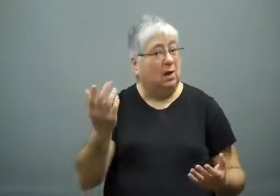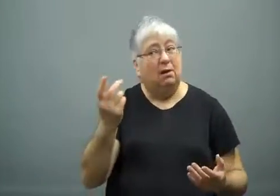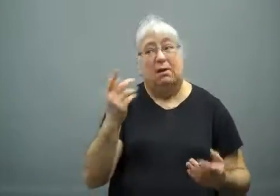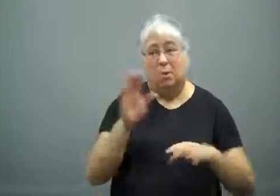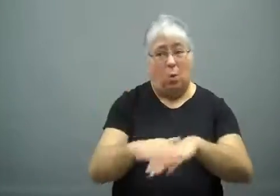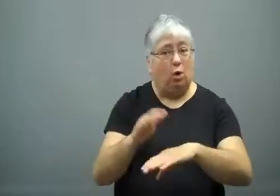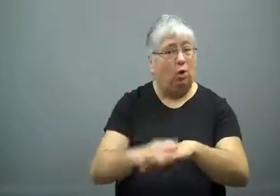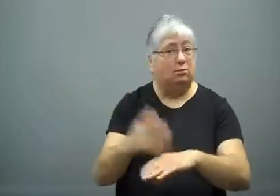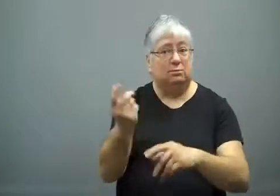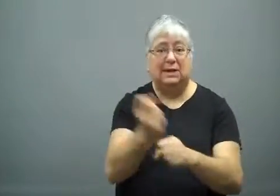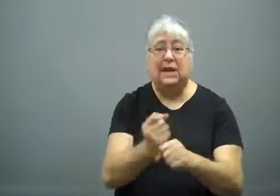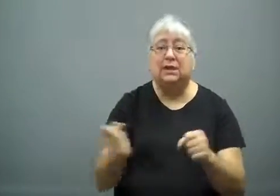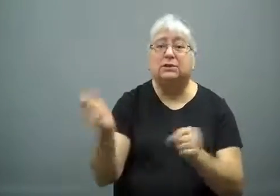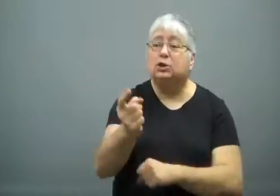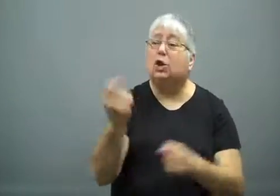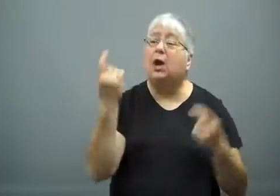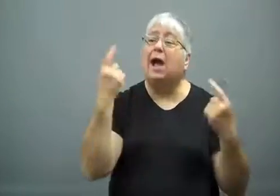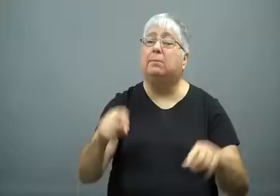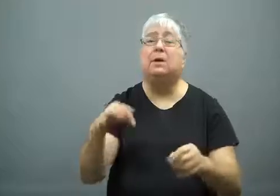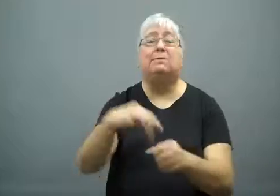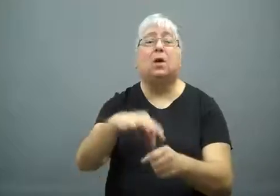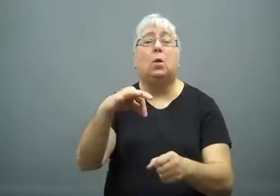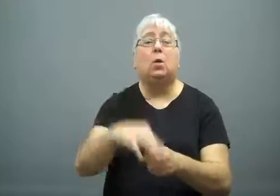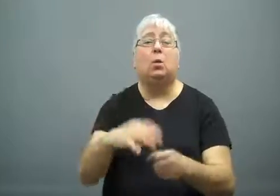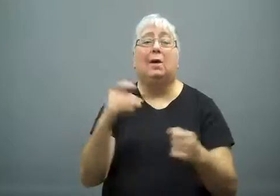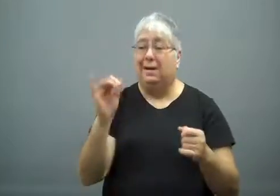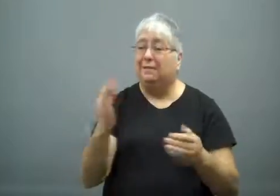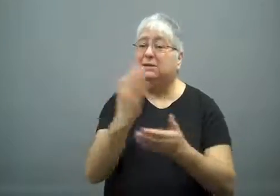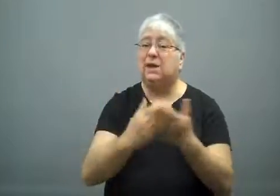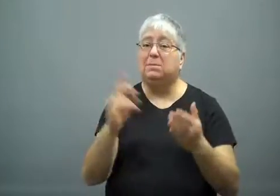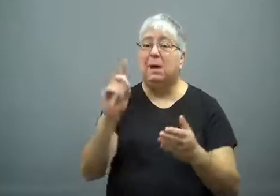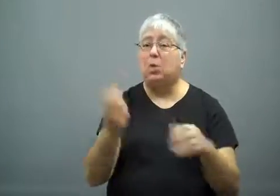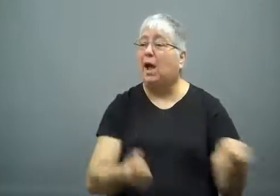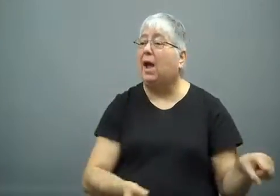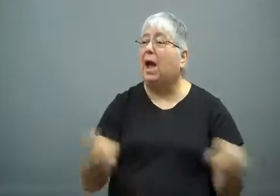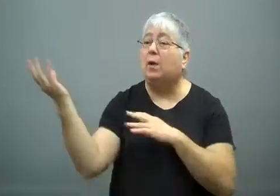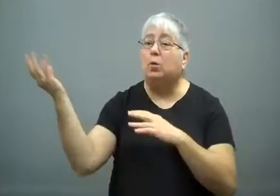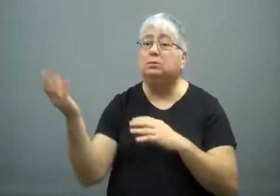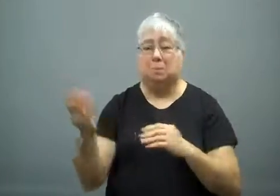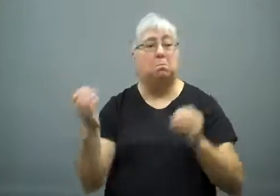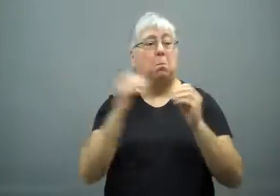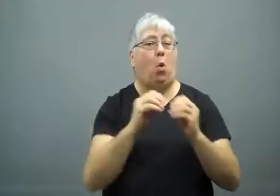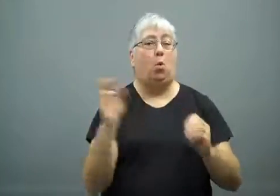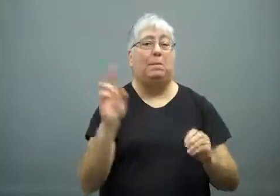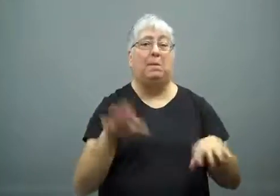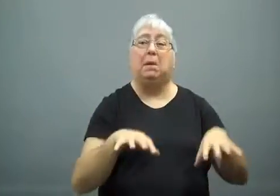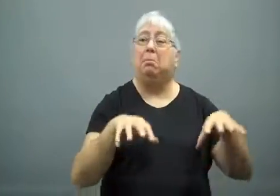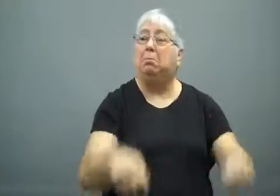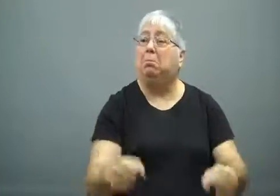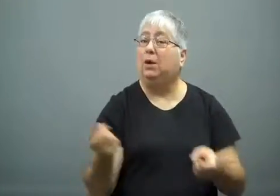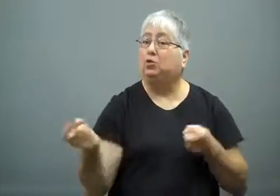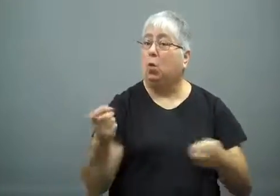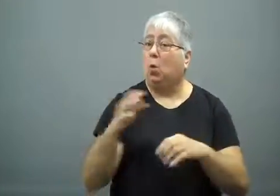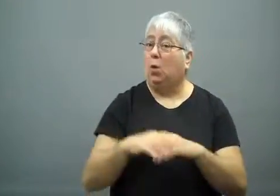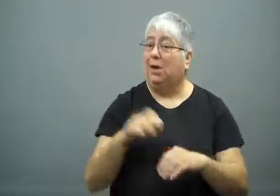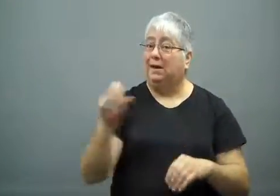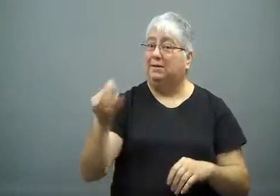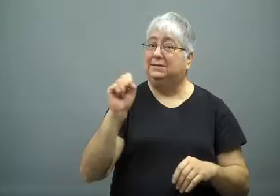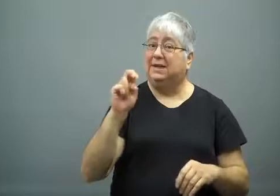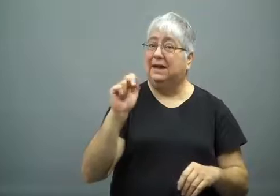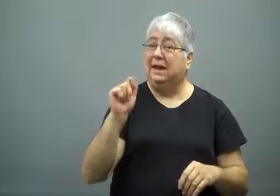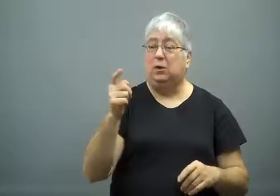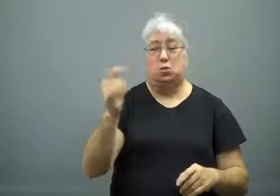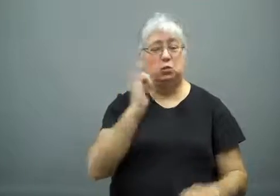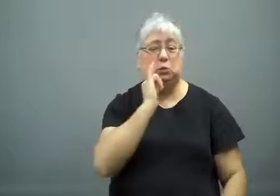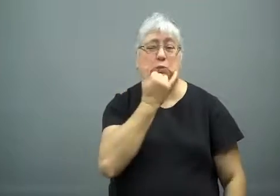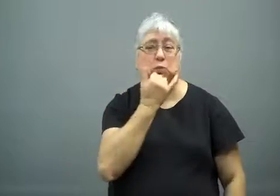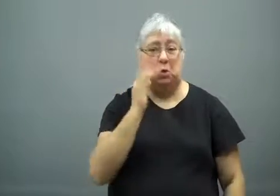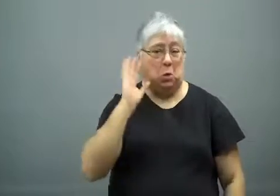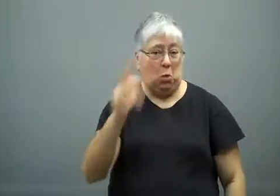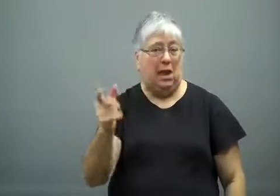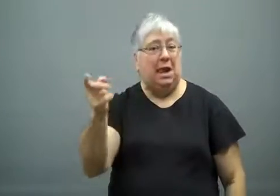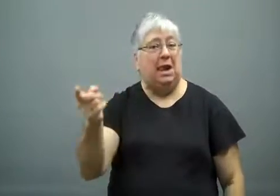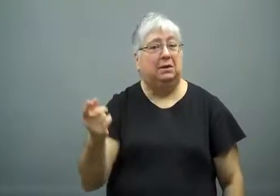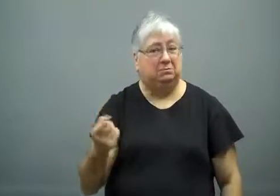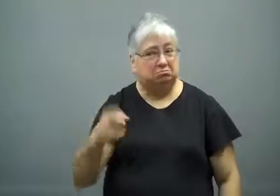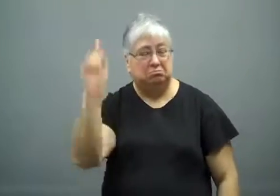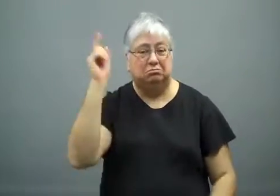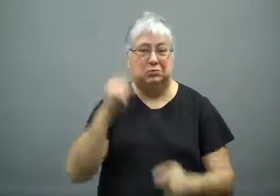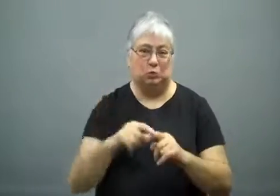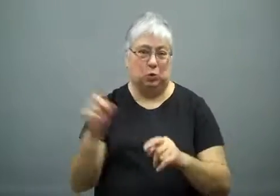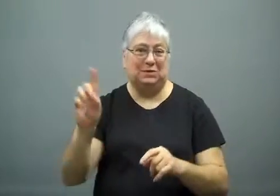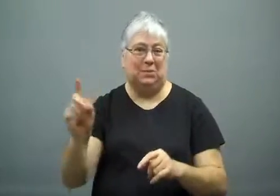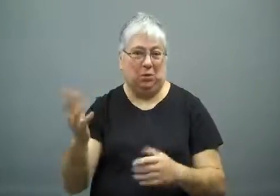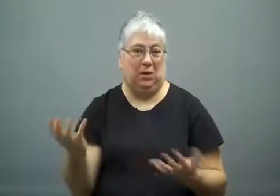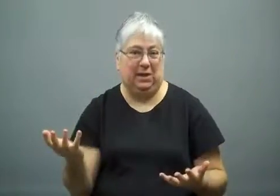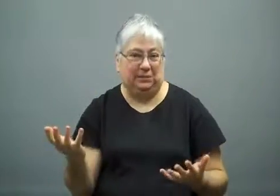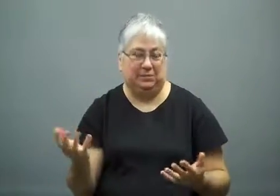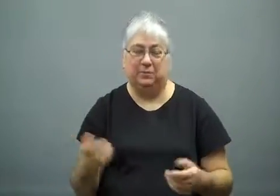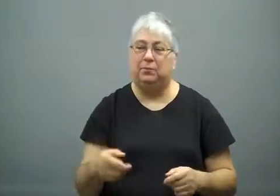They said if next year's elections result in a Republican majority Senate,